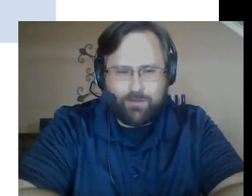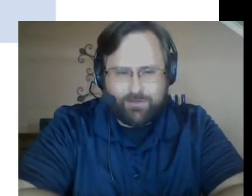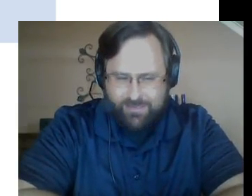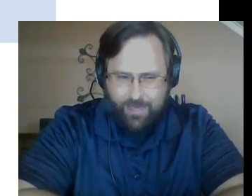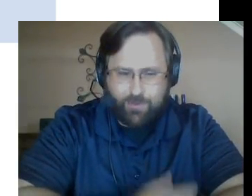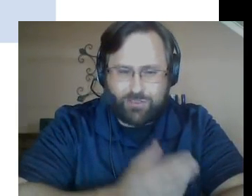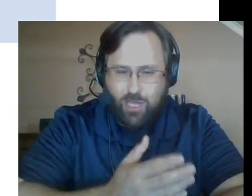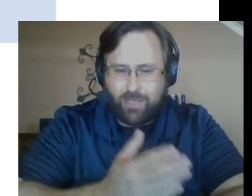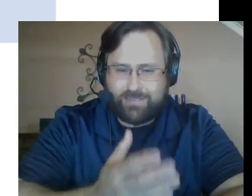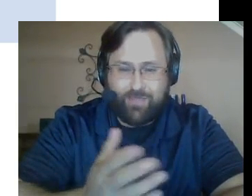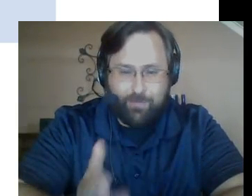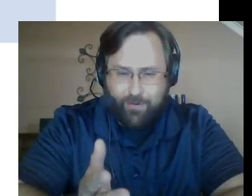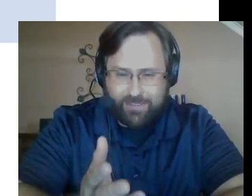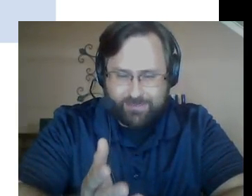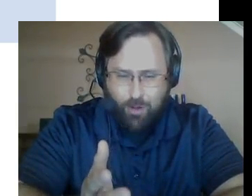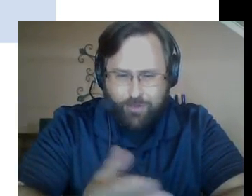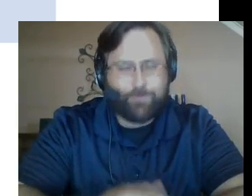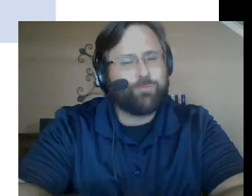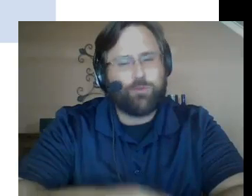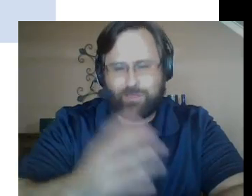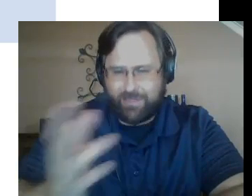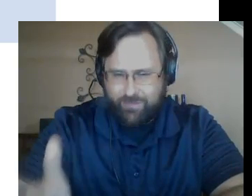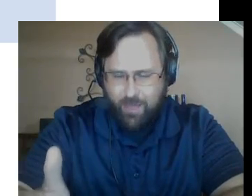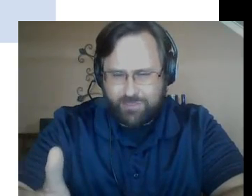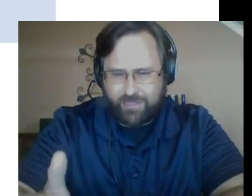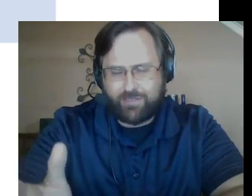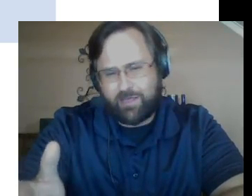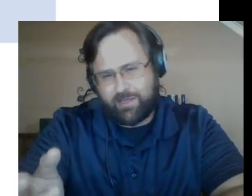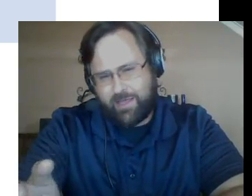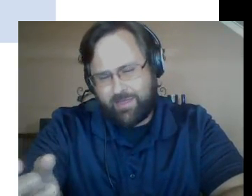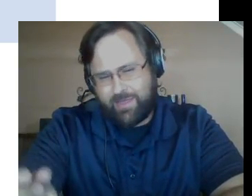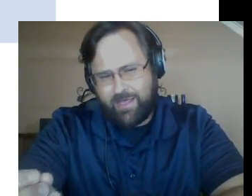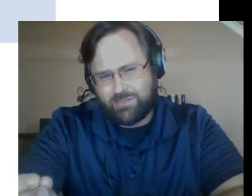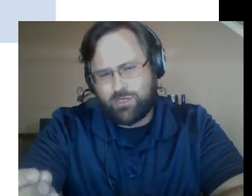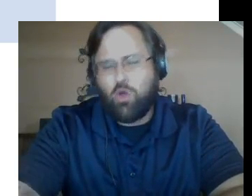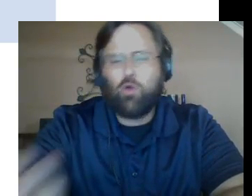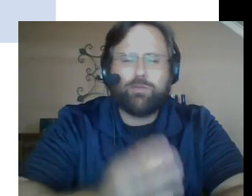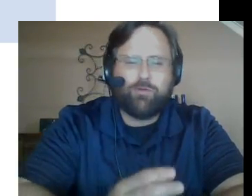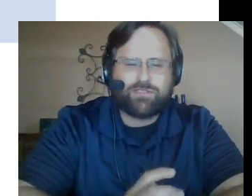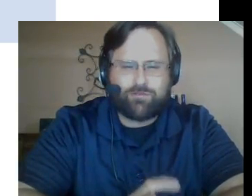the same with John said that Mary is smart you can leave the object in the end or you can move it to the front